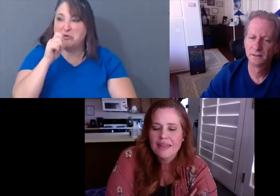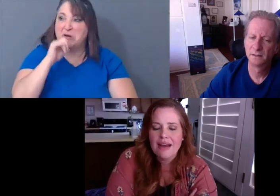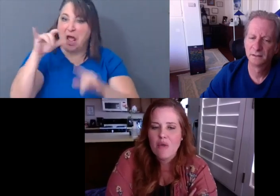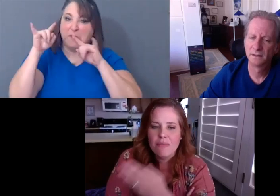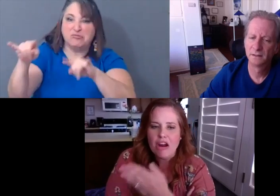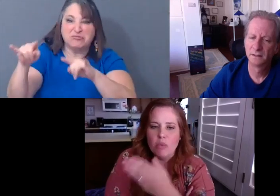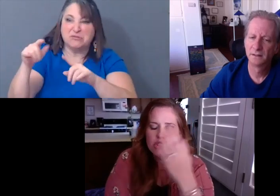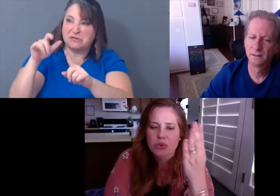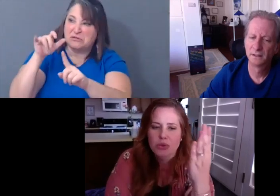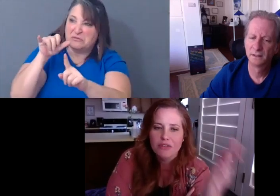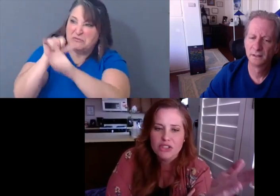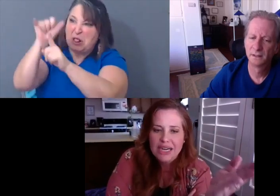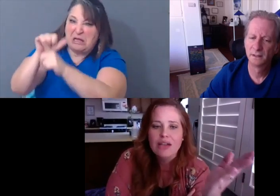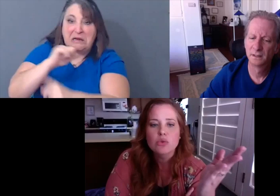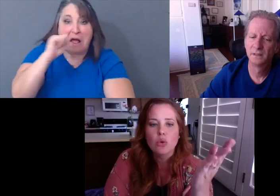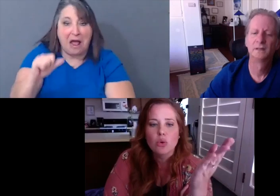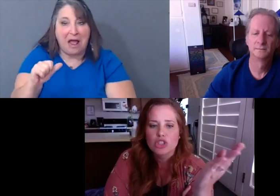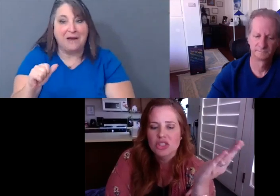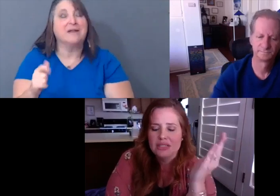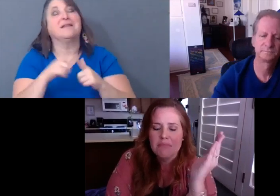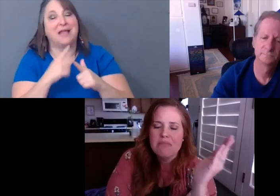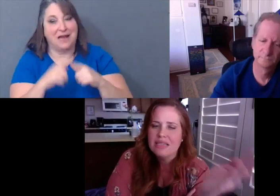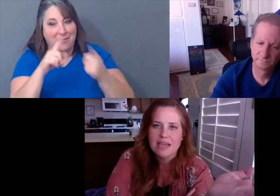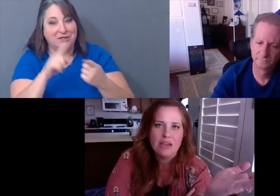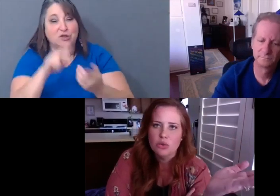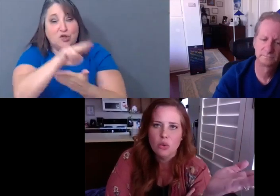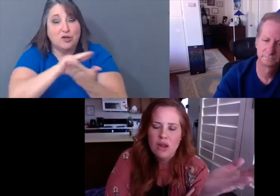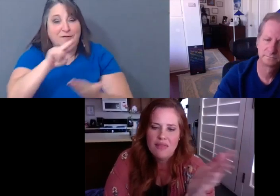And then from there I went to university high school, which has an amazing high school.